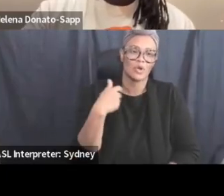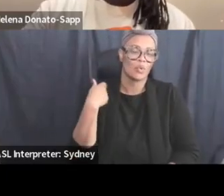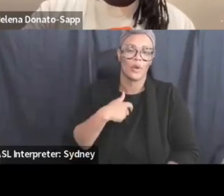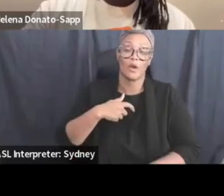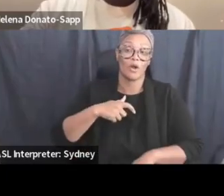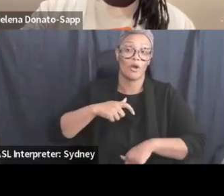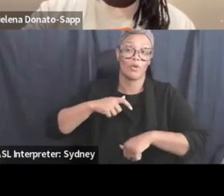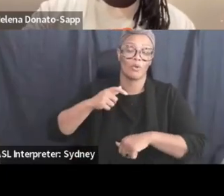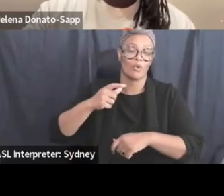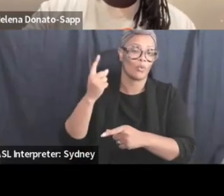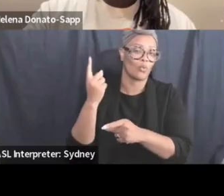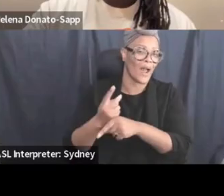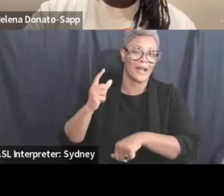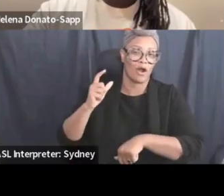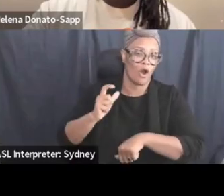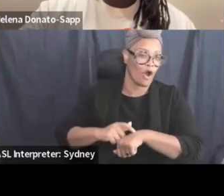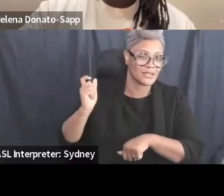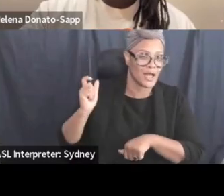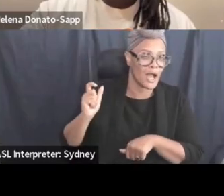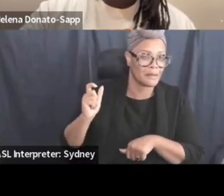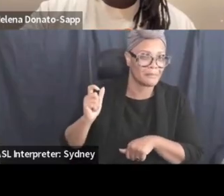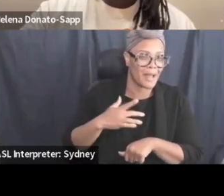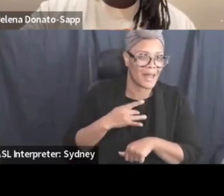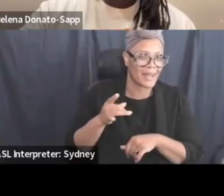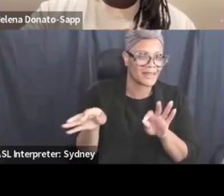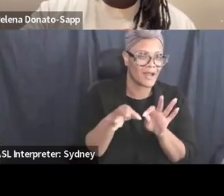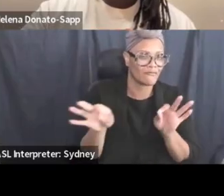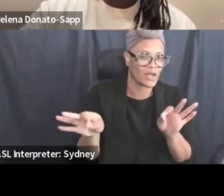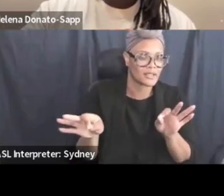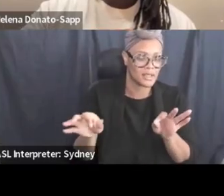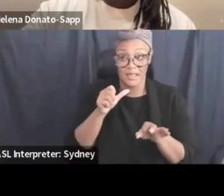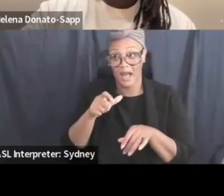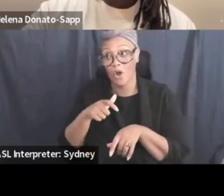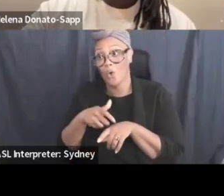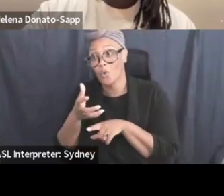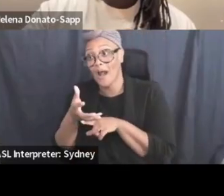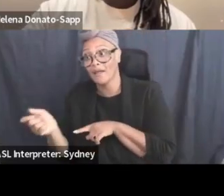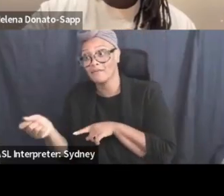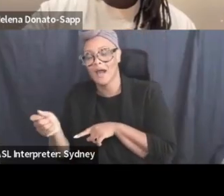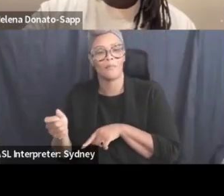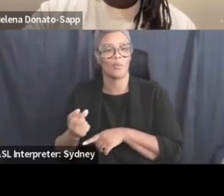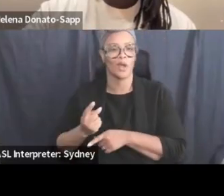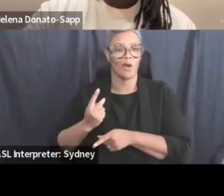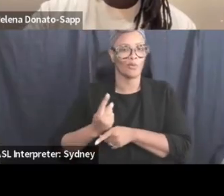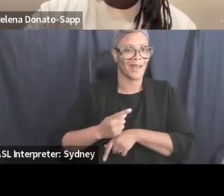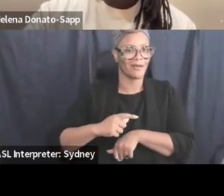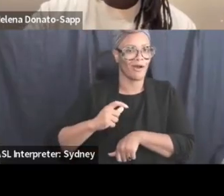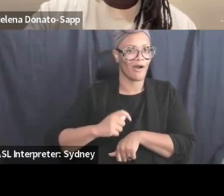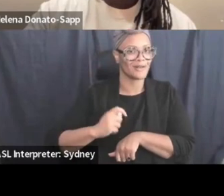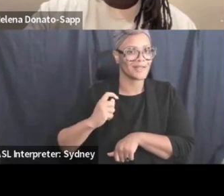time, but we're right on time. Um I want to take a few moments and just do a uh thoughtful check-in